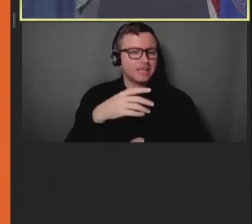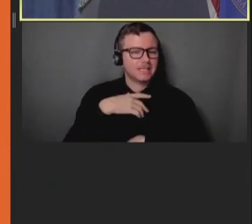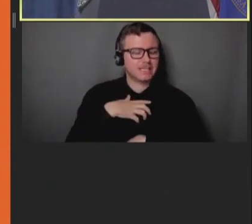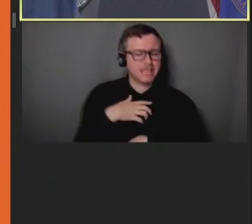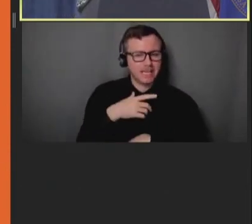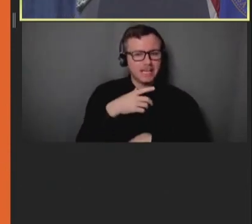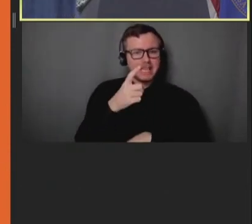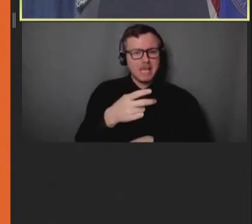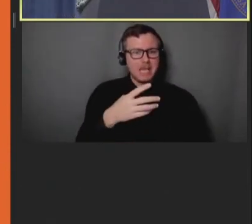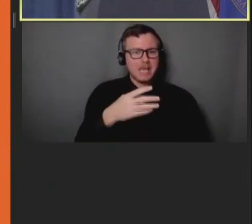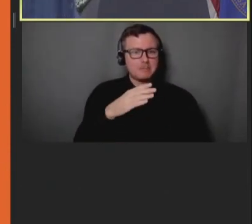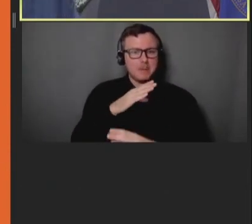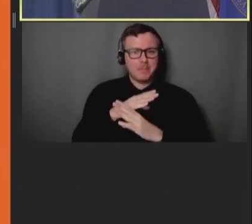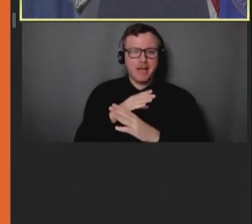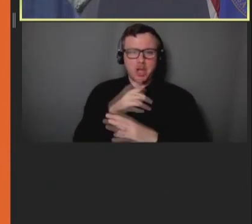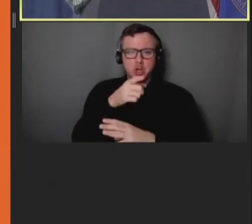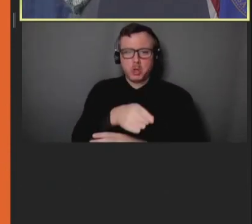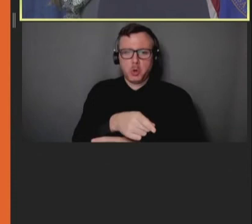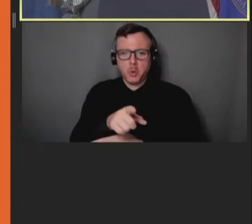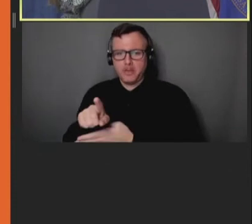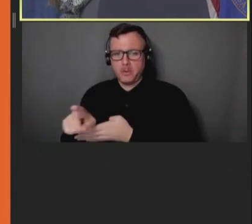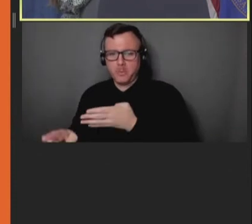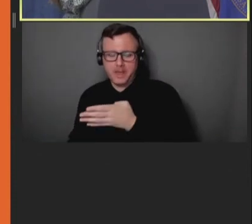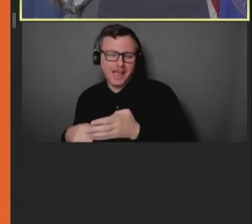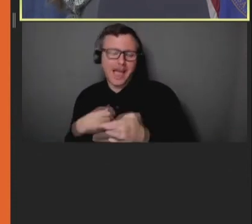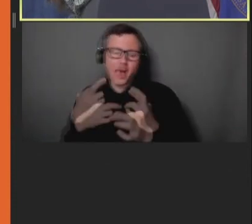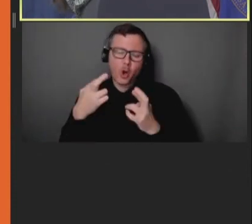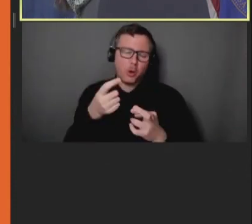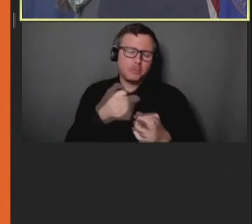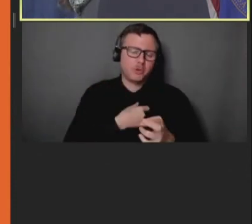maybe happy hour. So hopefully you'll find it entertaining and maybe a little uplifting.